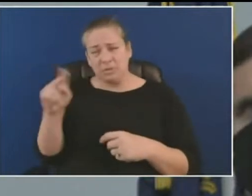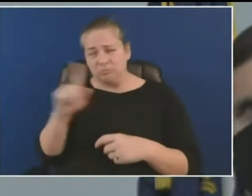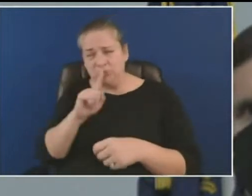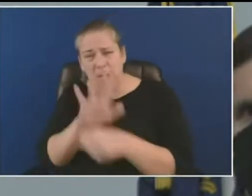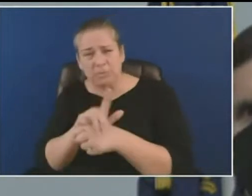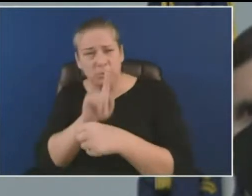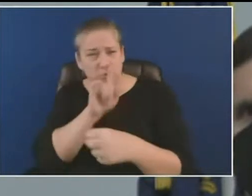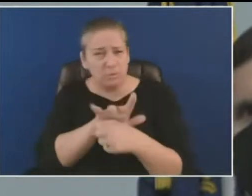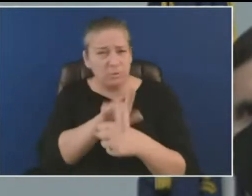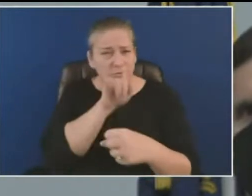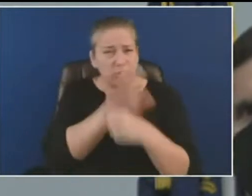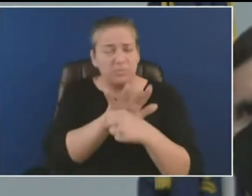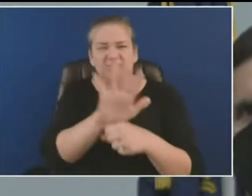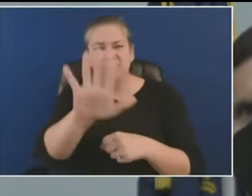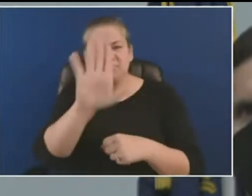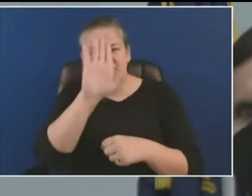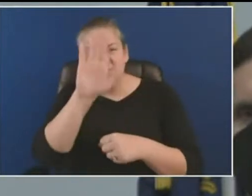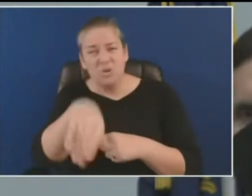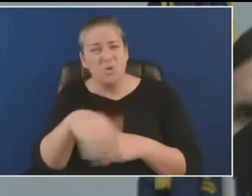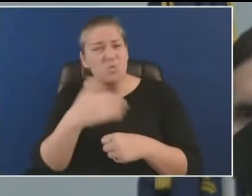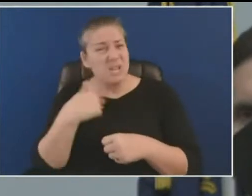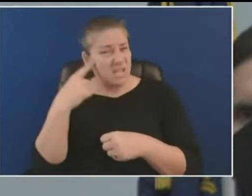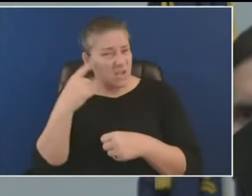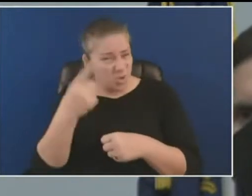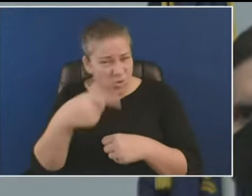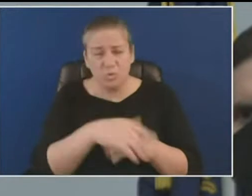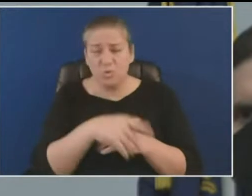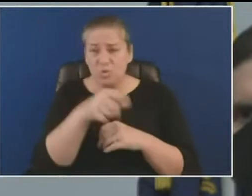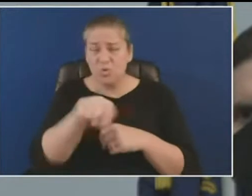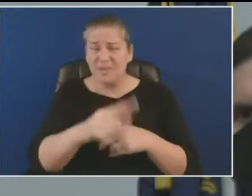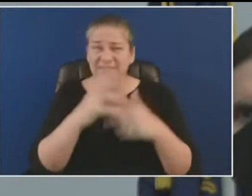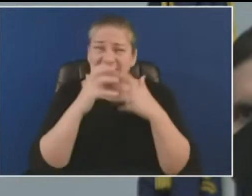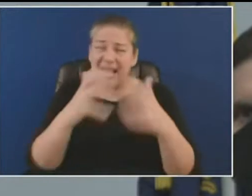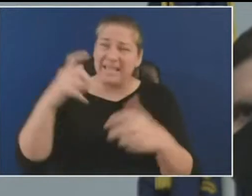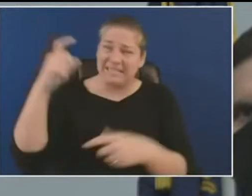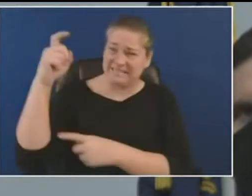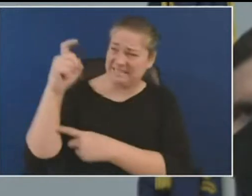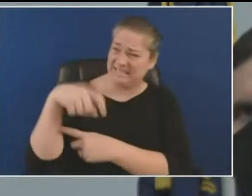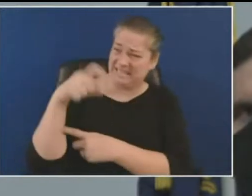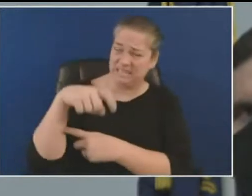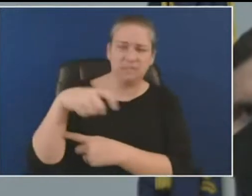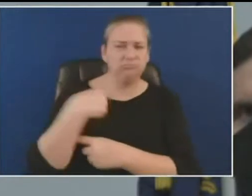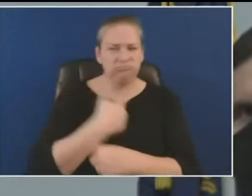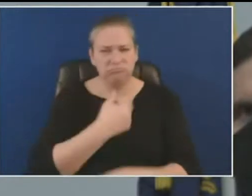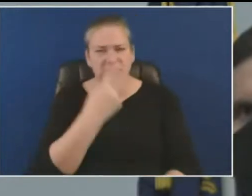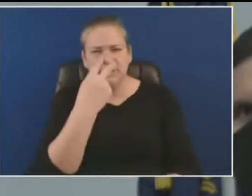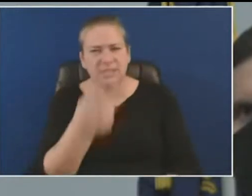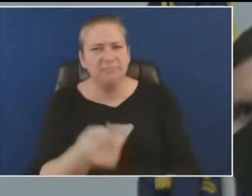every Kentuckian who is in need. We'll update you through social media channels on how you can